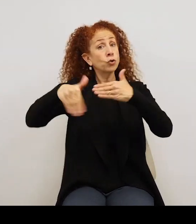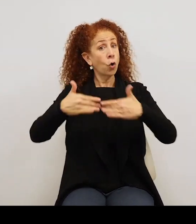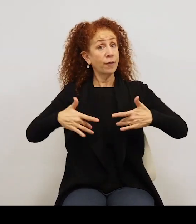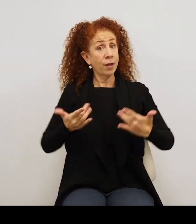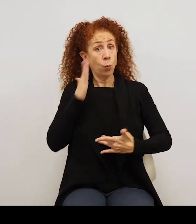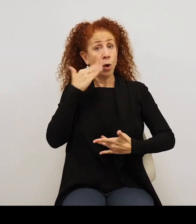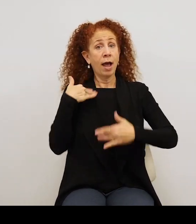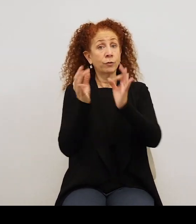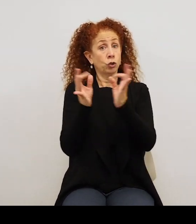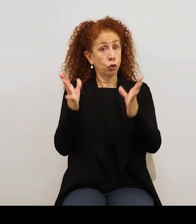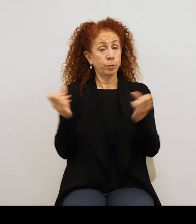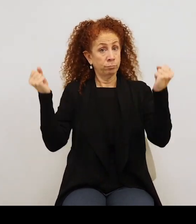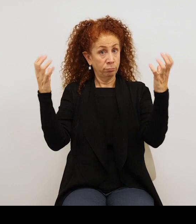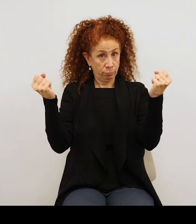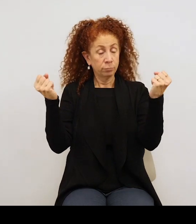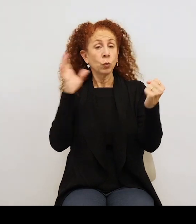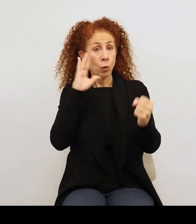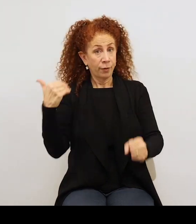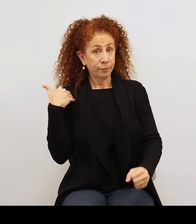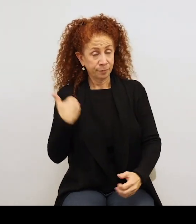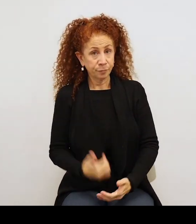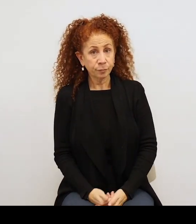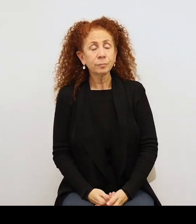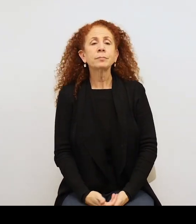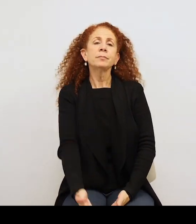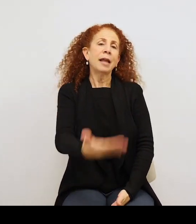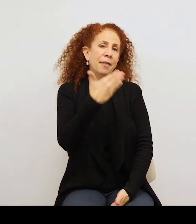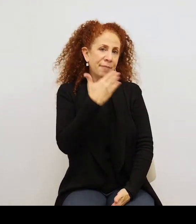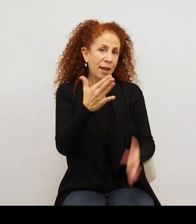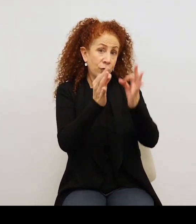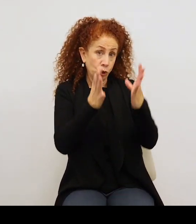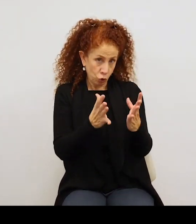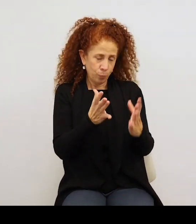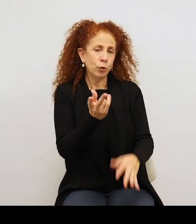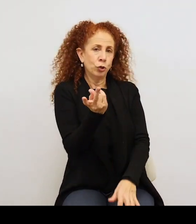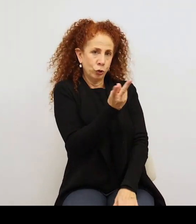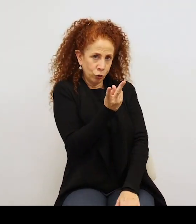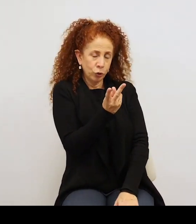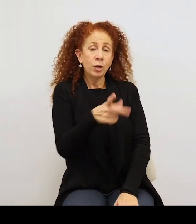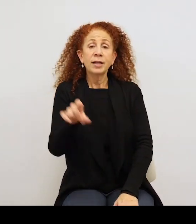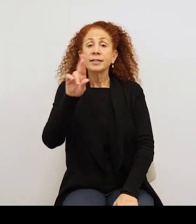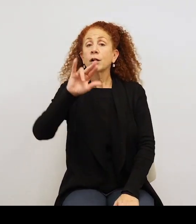will have American Sign Language interpretation. And I want to thank the interpreters, Dr. Jamie Fisher,